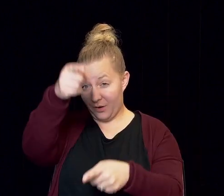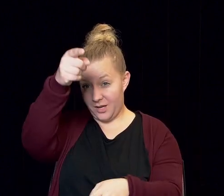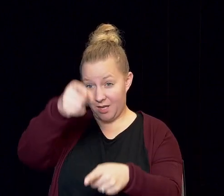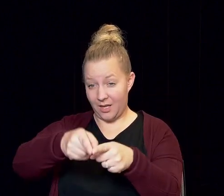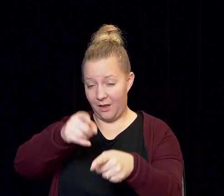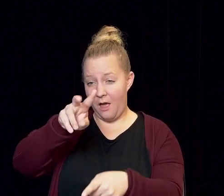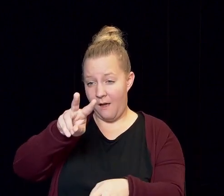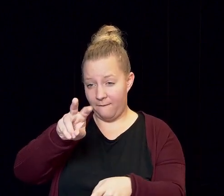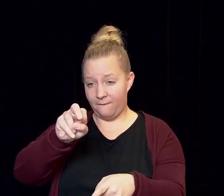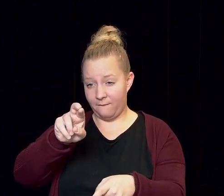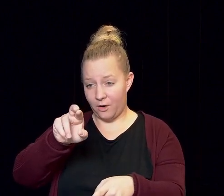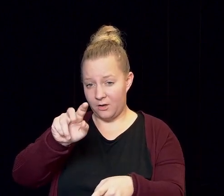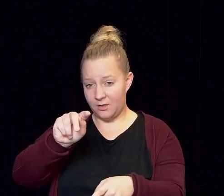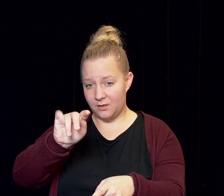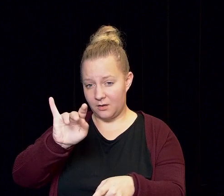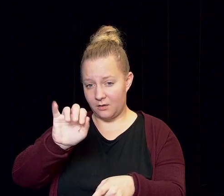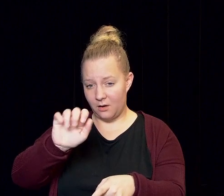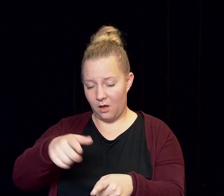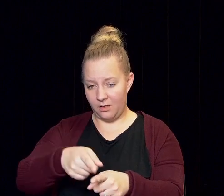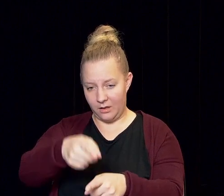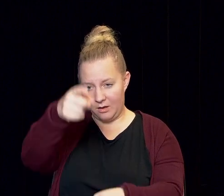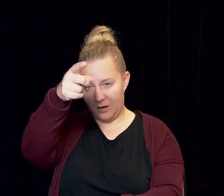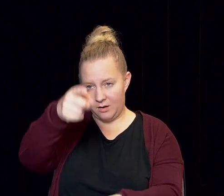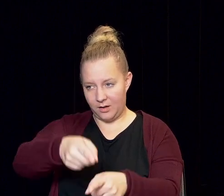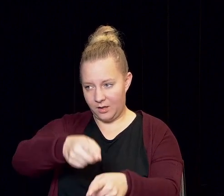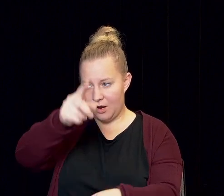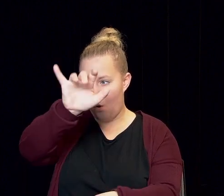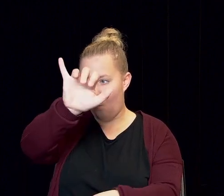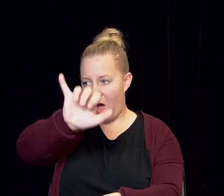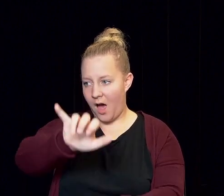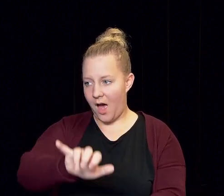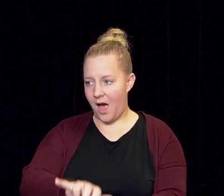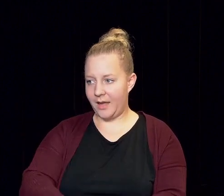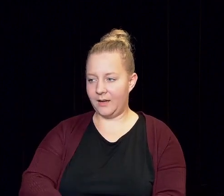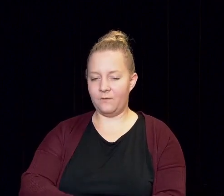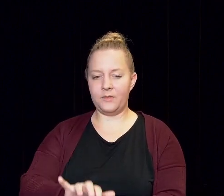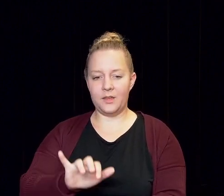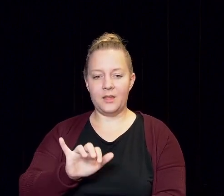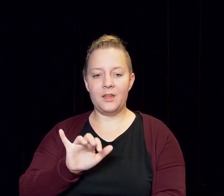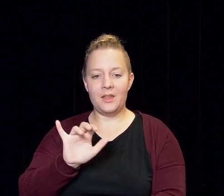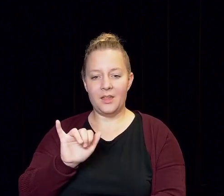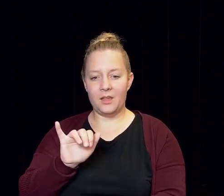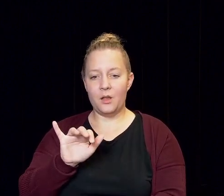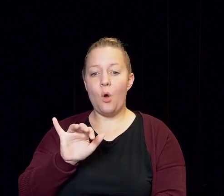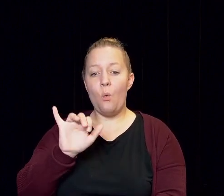means, up and down so that's our y-axis. And since the y-coordinate is the second number,